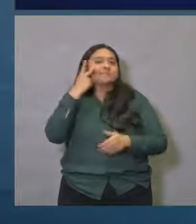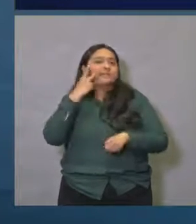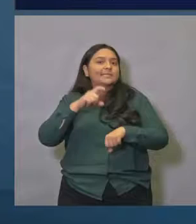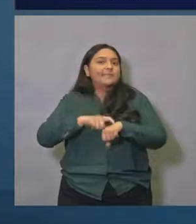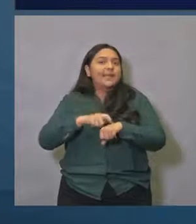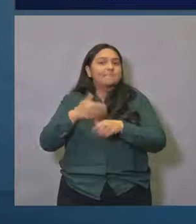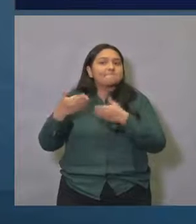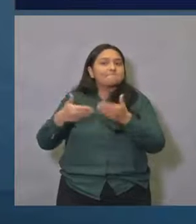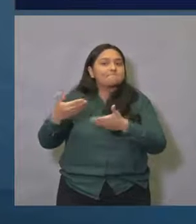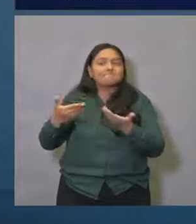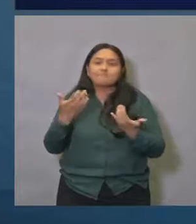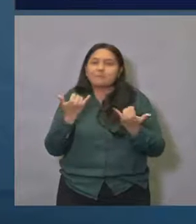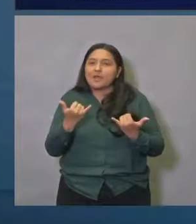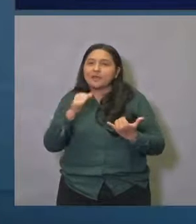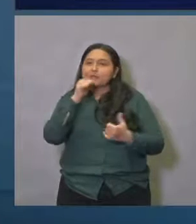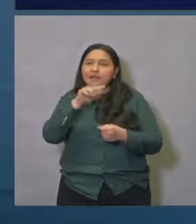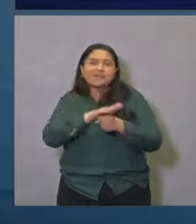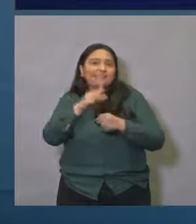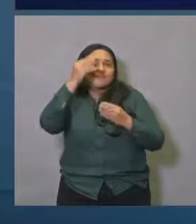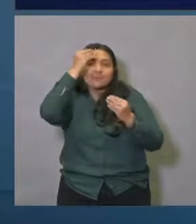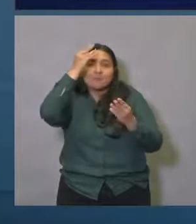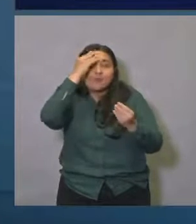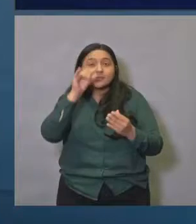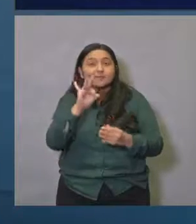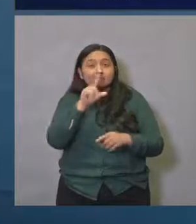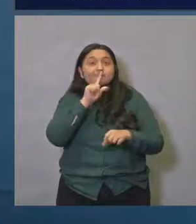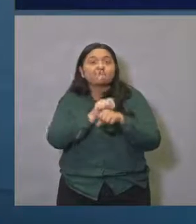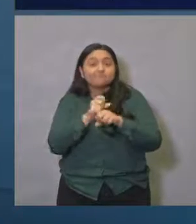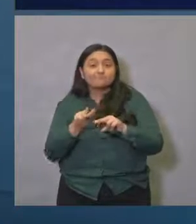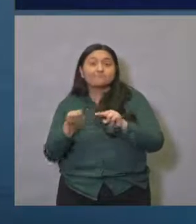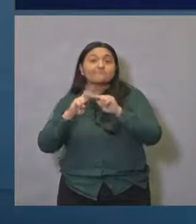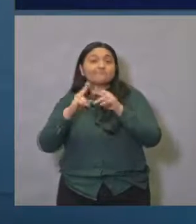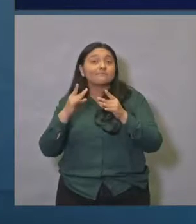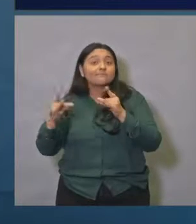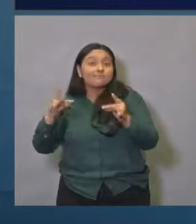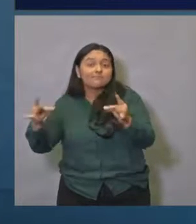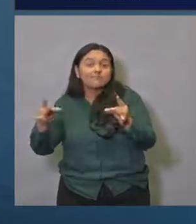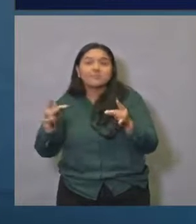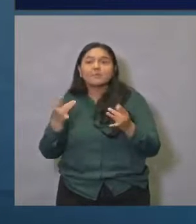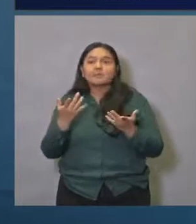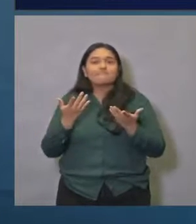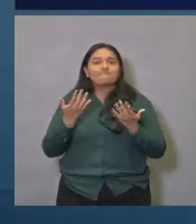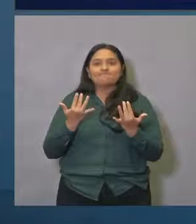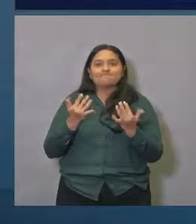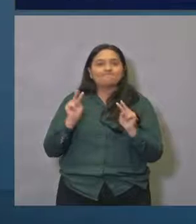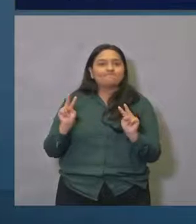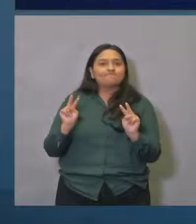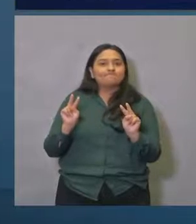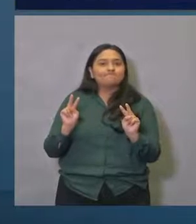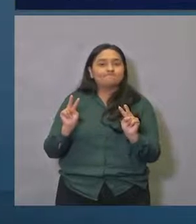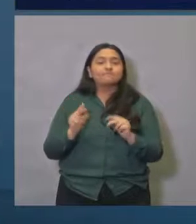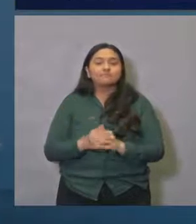TIME WILL TELL WHAT THIS REALLY MEANS. WE DON'T HAVE SUFFICIENT INFORMATION YET TO KNOW IF THIS WILL RESULT IN AN UPTICK IN INFECTIONS.